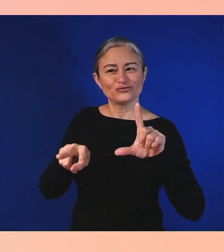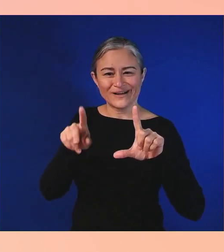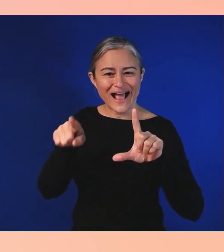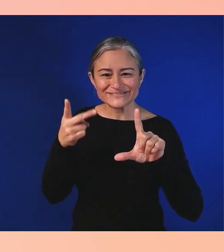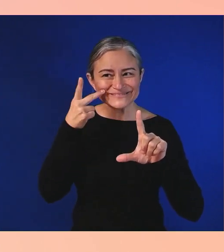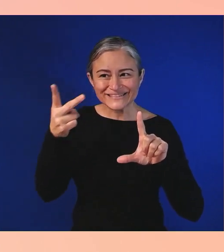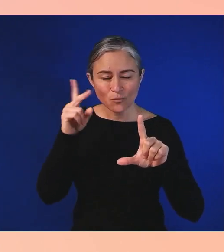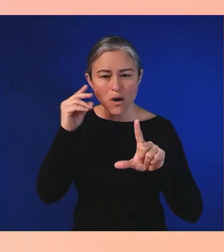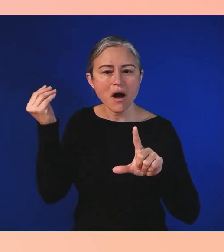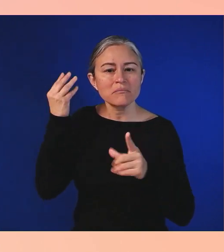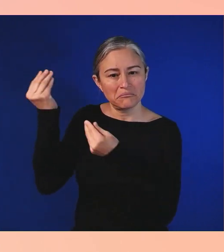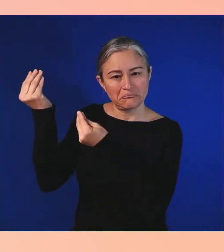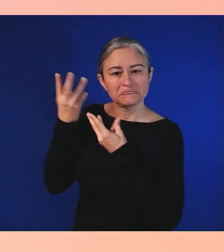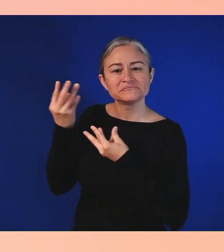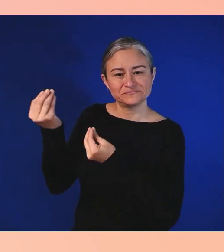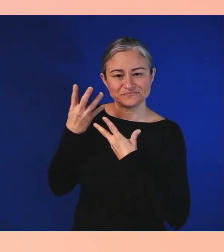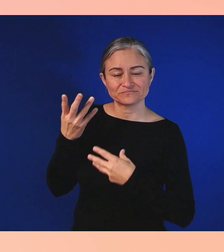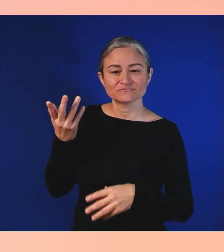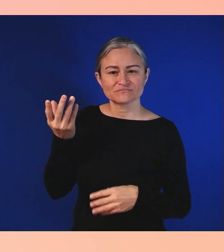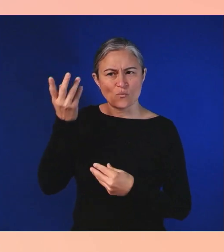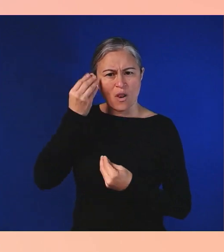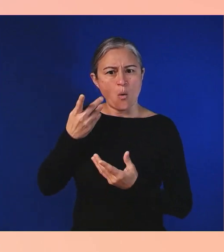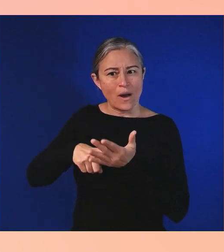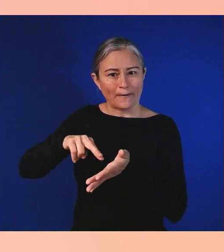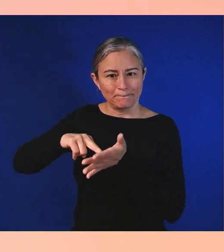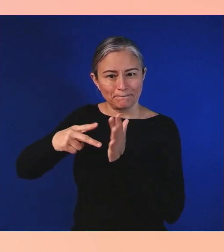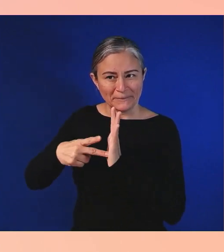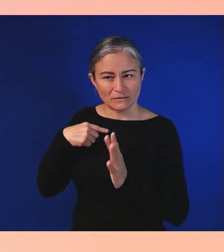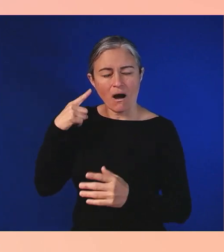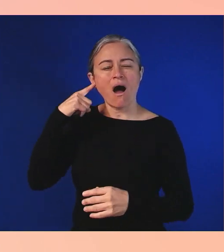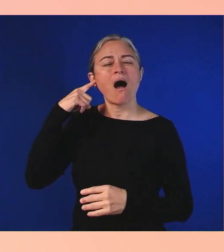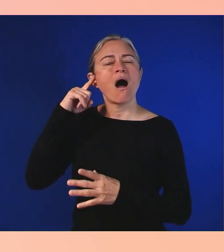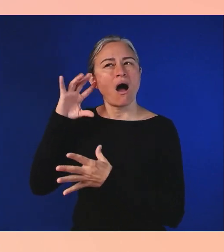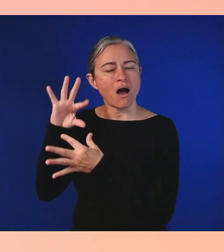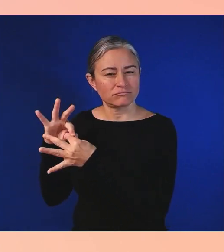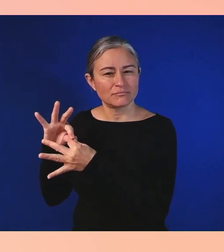It can be a productivity booster when used properly.